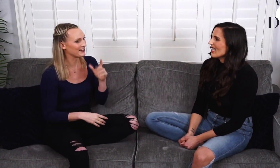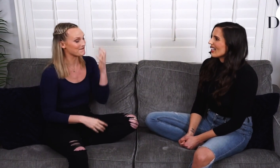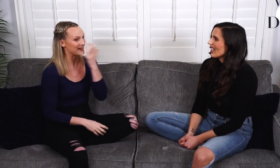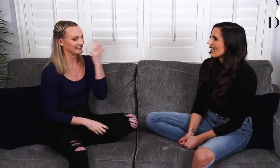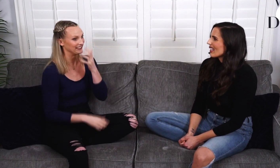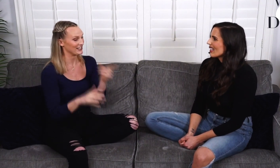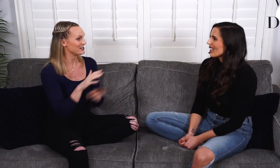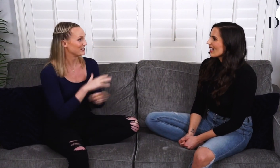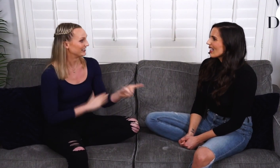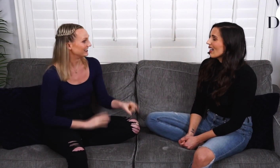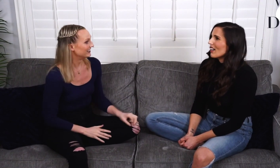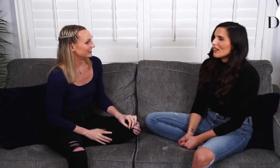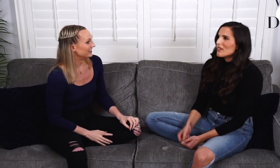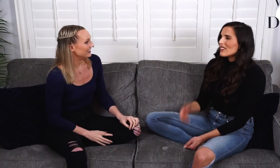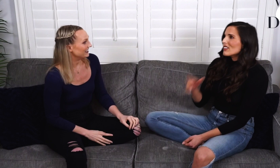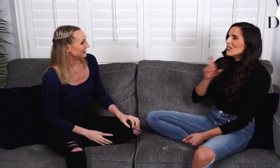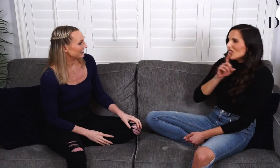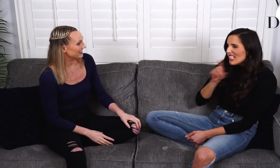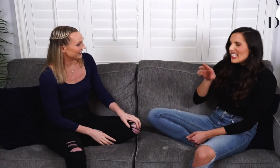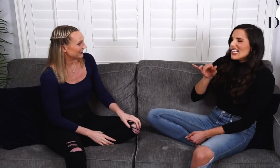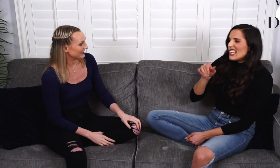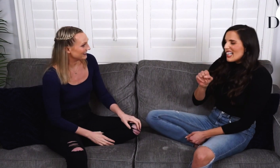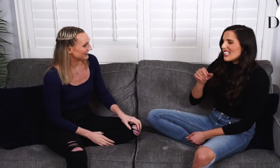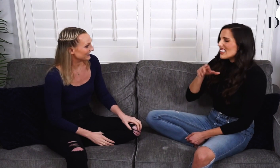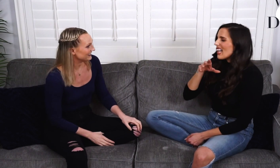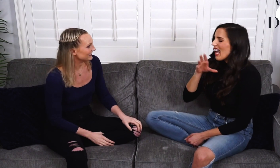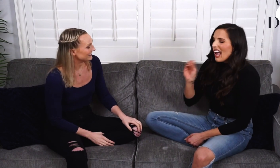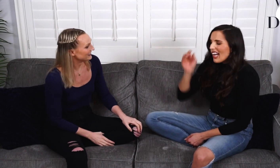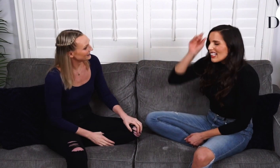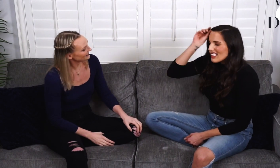So it was an amazing journey. - Yeah, it really